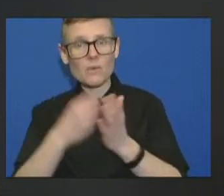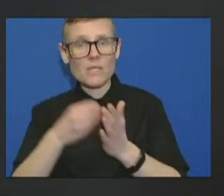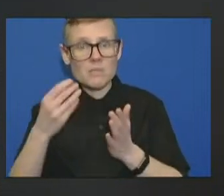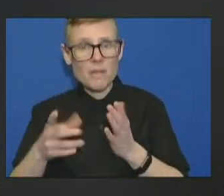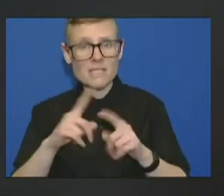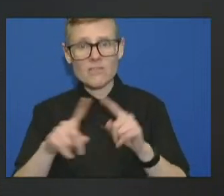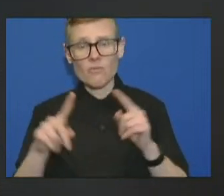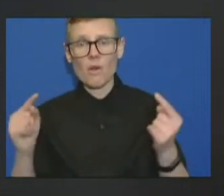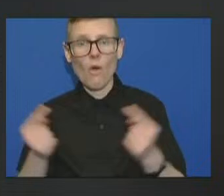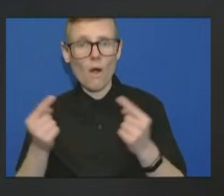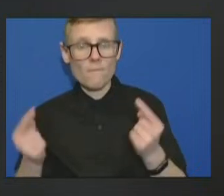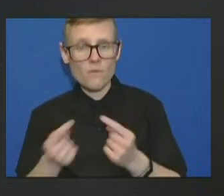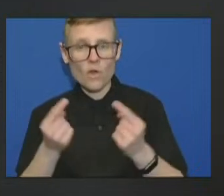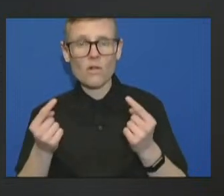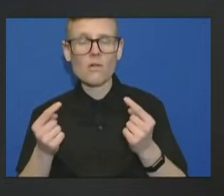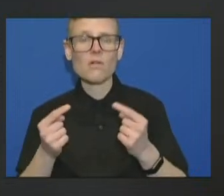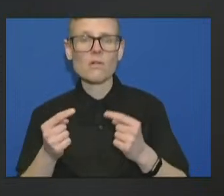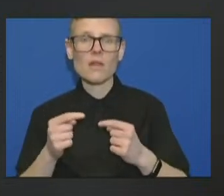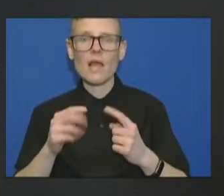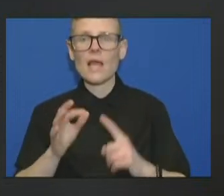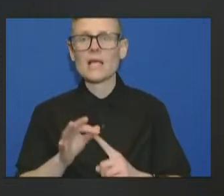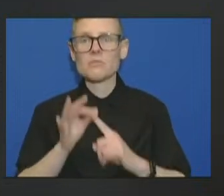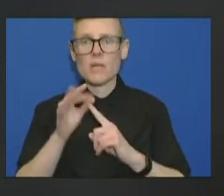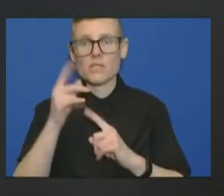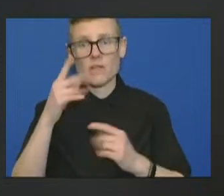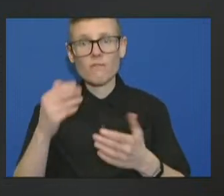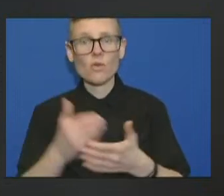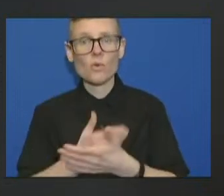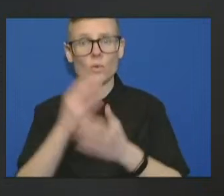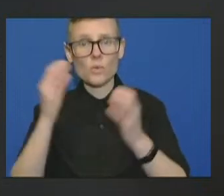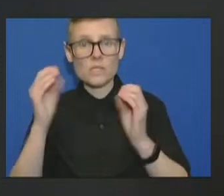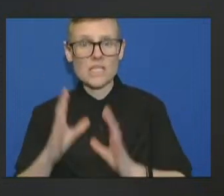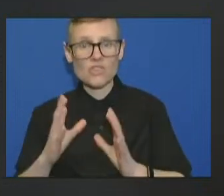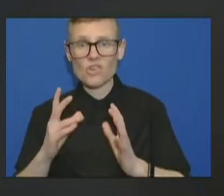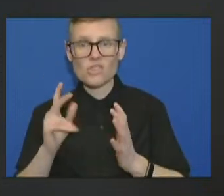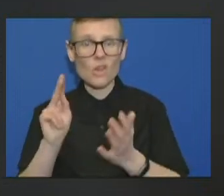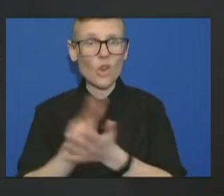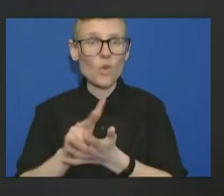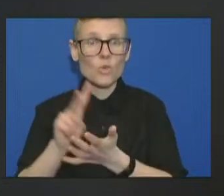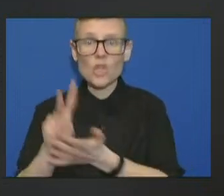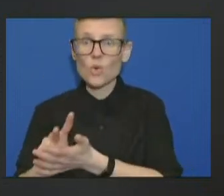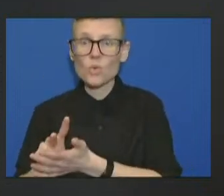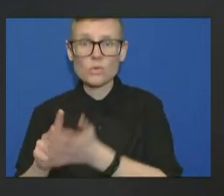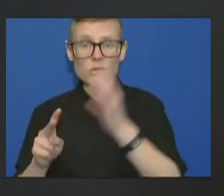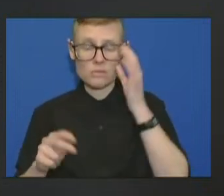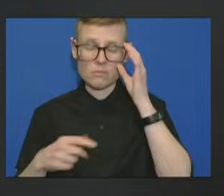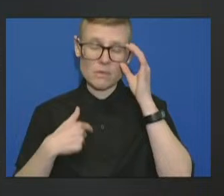consulting teachers. This seems